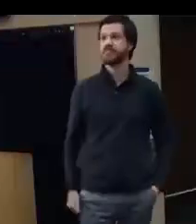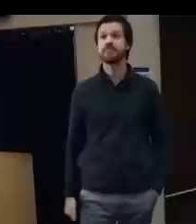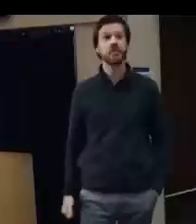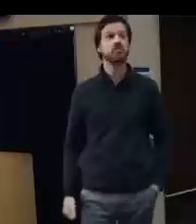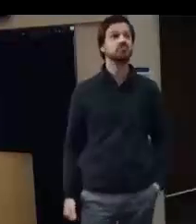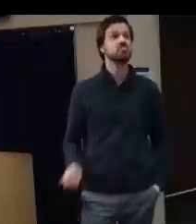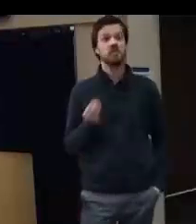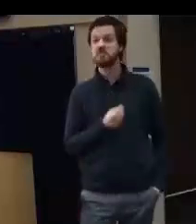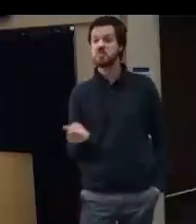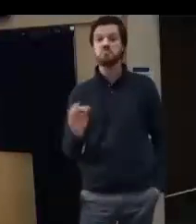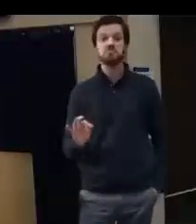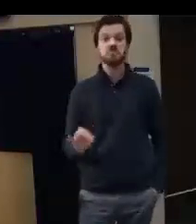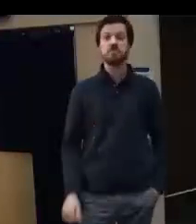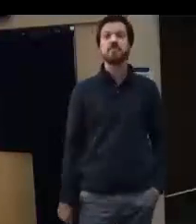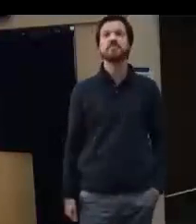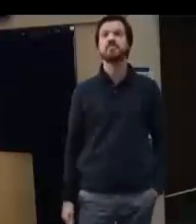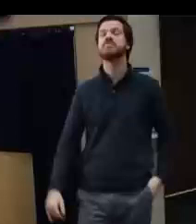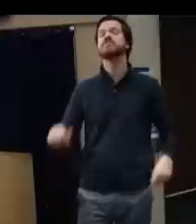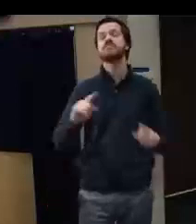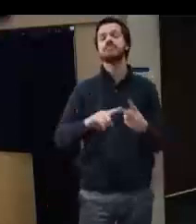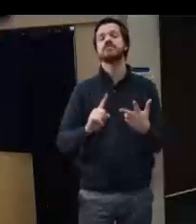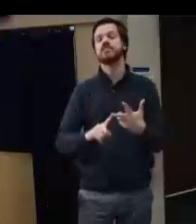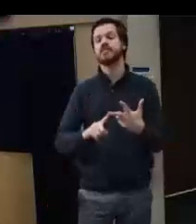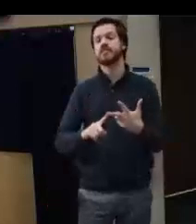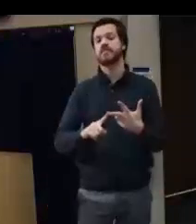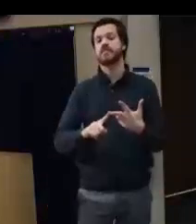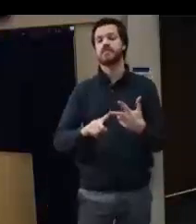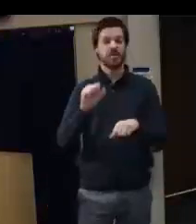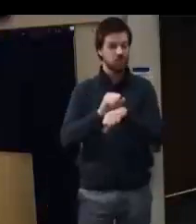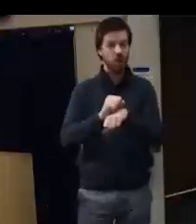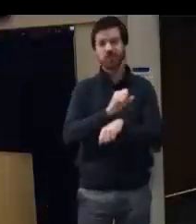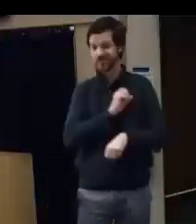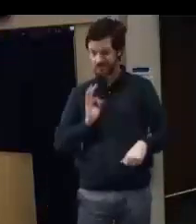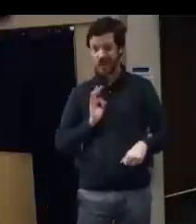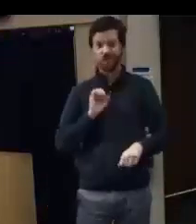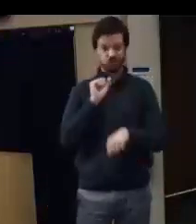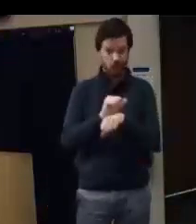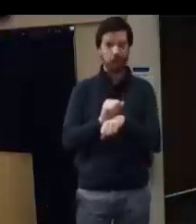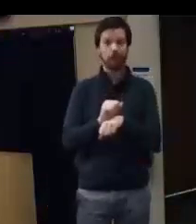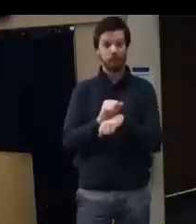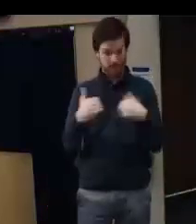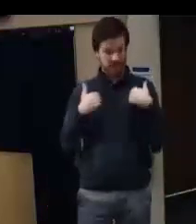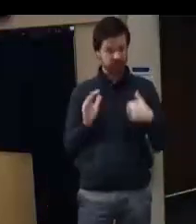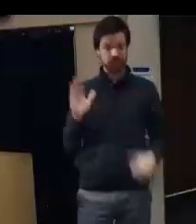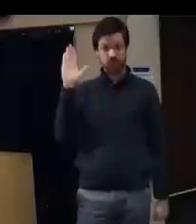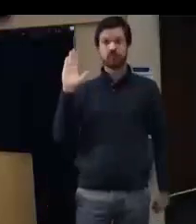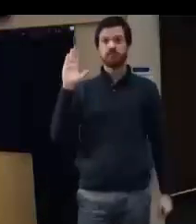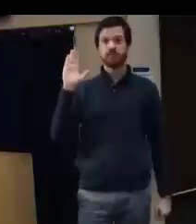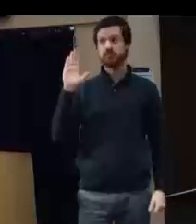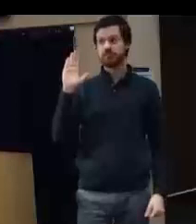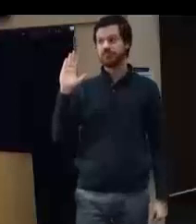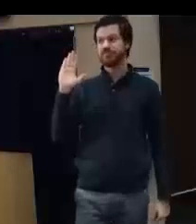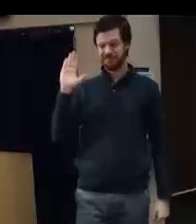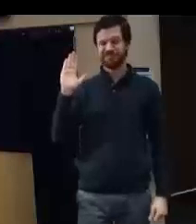okay a few um if you are employed staff have a job can you raise your hand great and if you